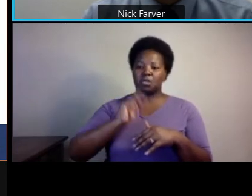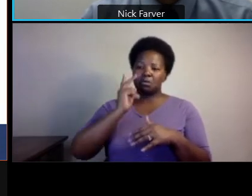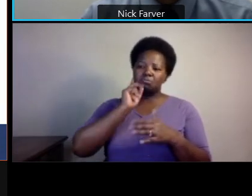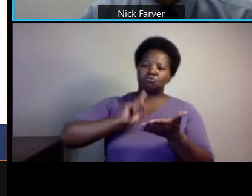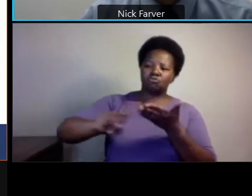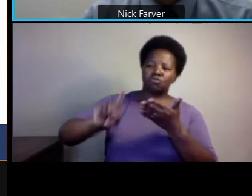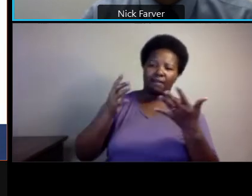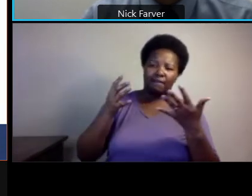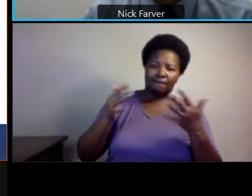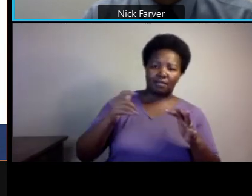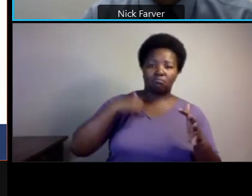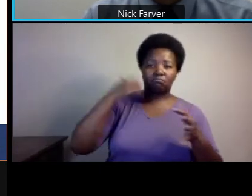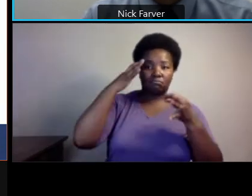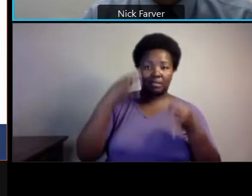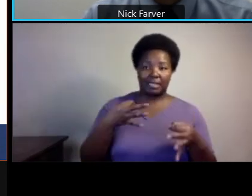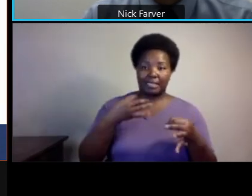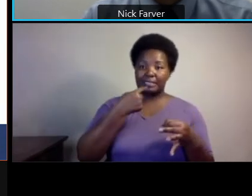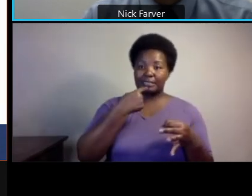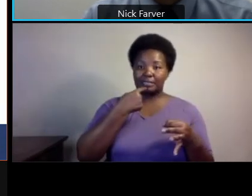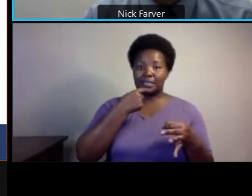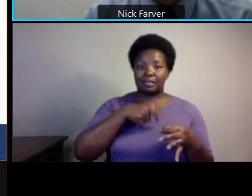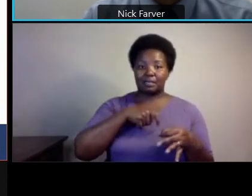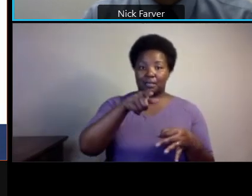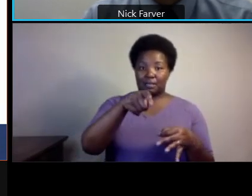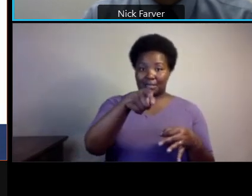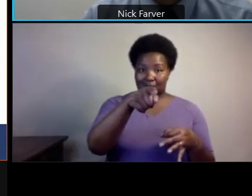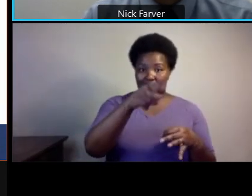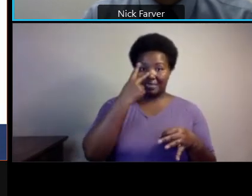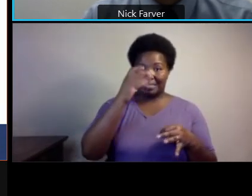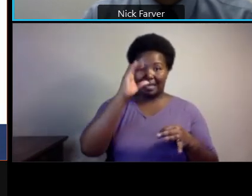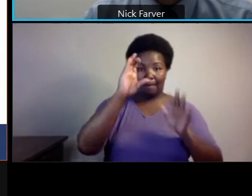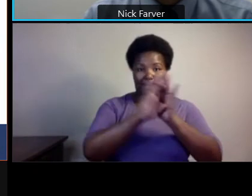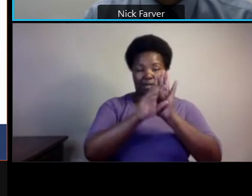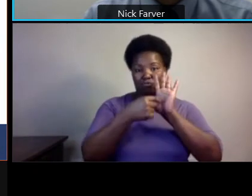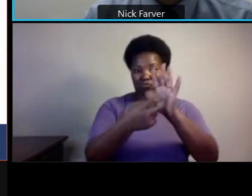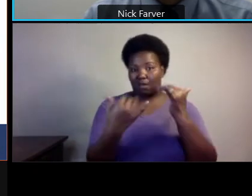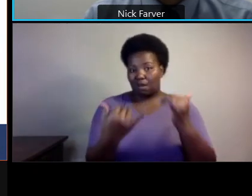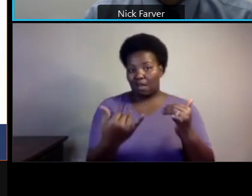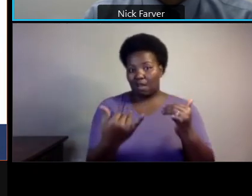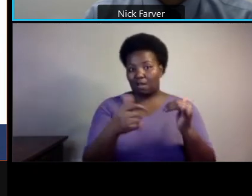the number of lanes you see on screen is is what you know is what was going to be efficient too